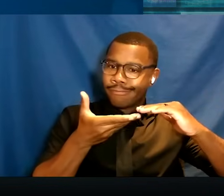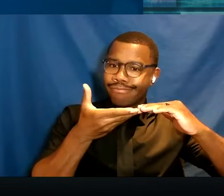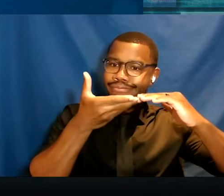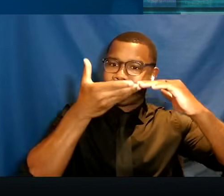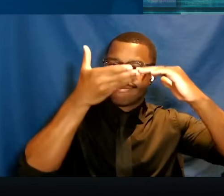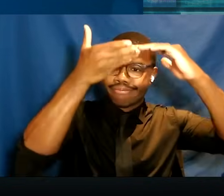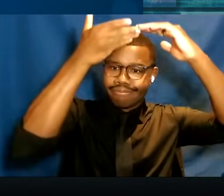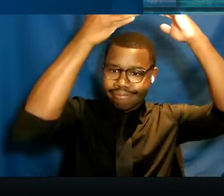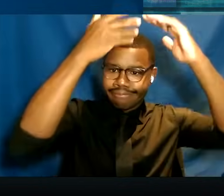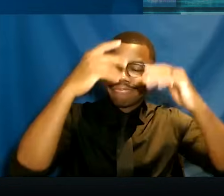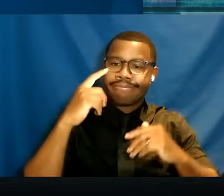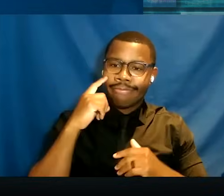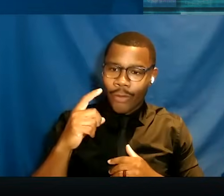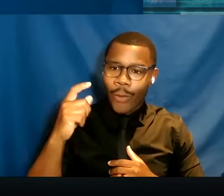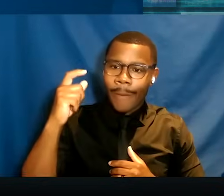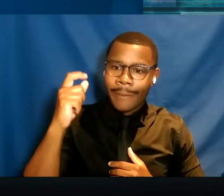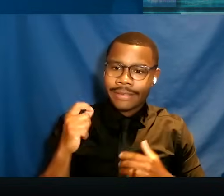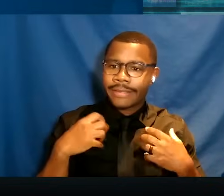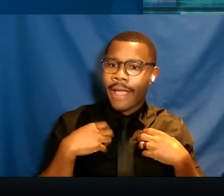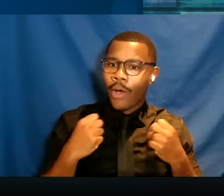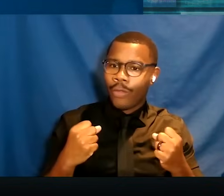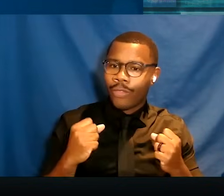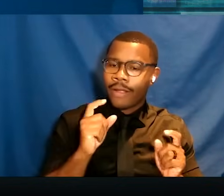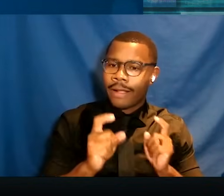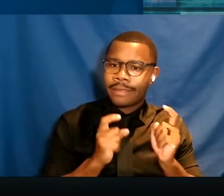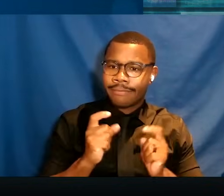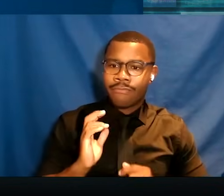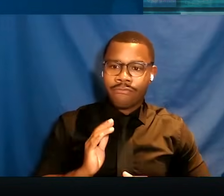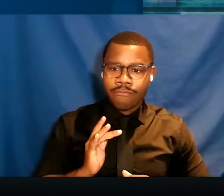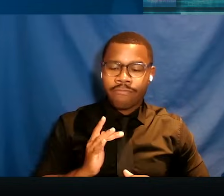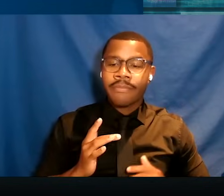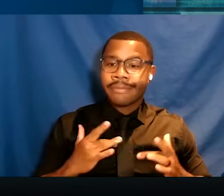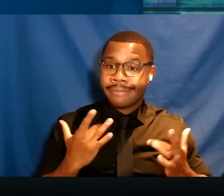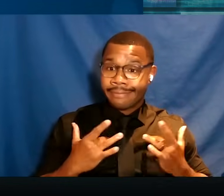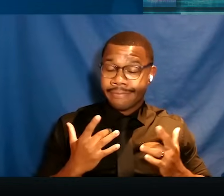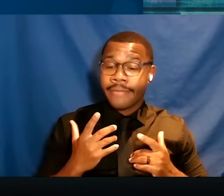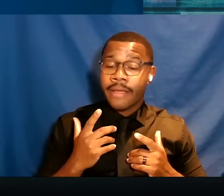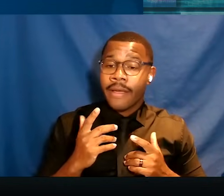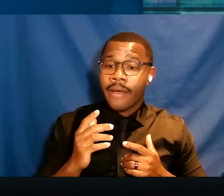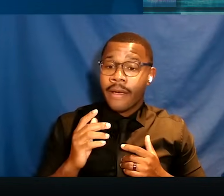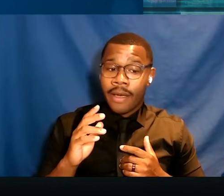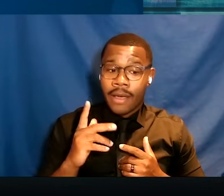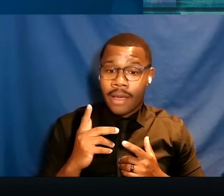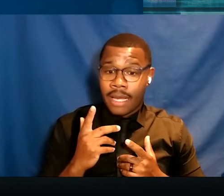on the pension and health contributions. And we are hoping, it's one of our goals to be able to restore some of the benefits that were lost